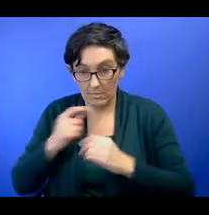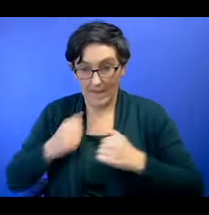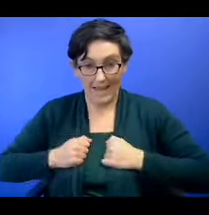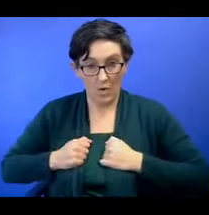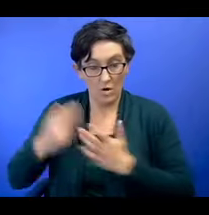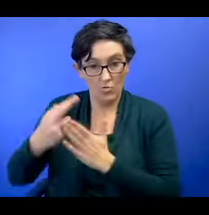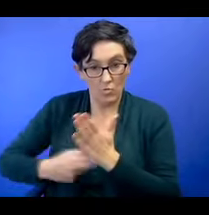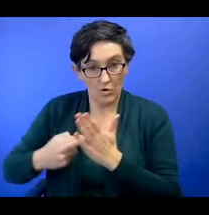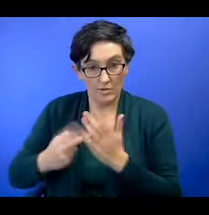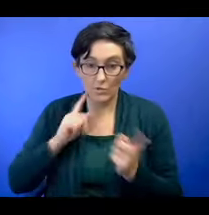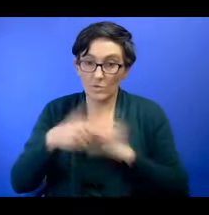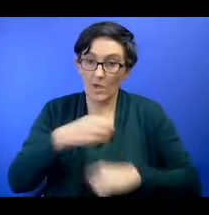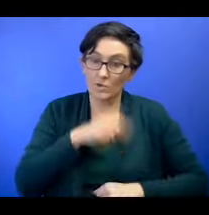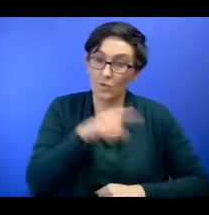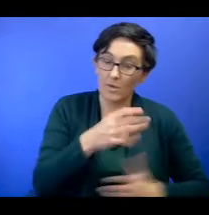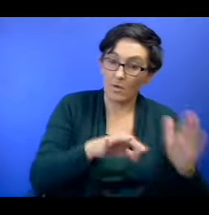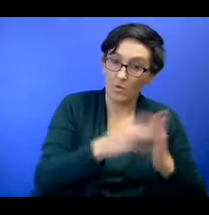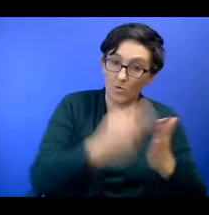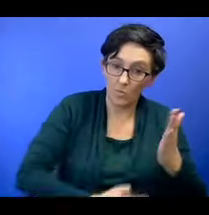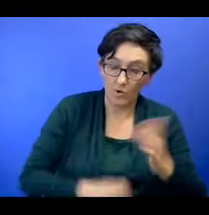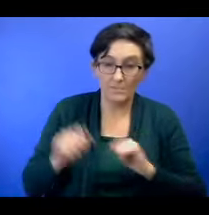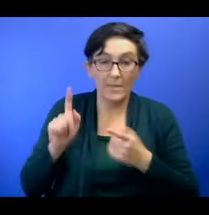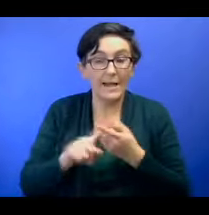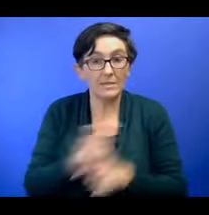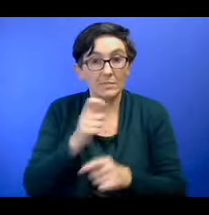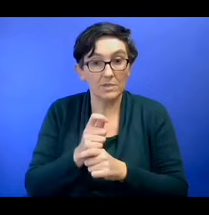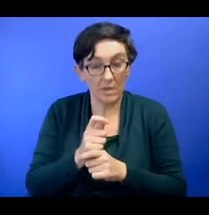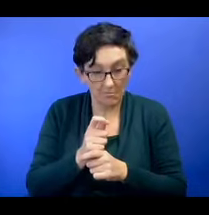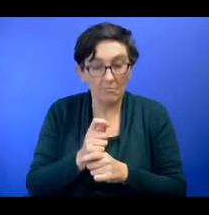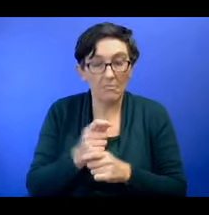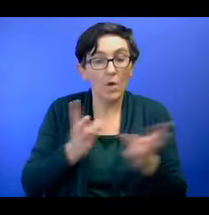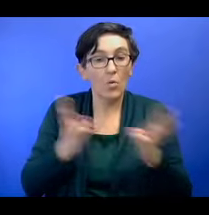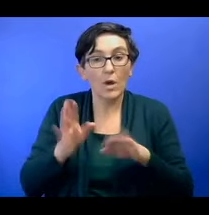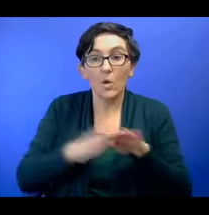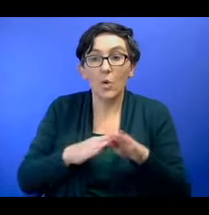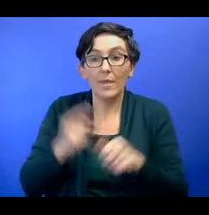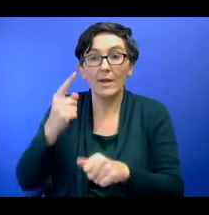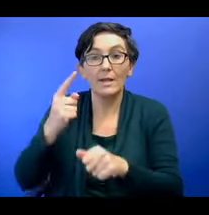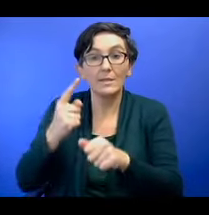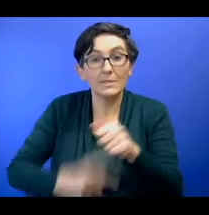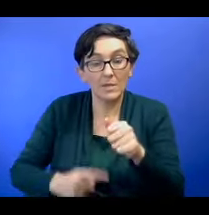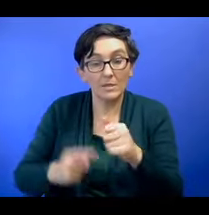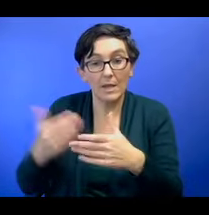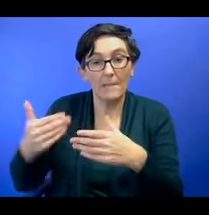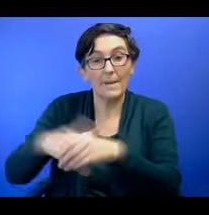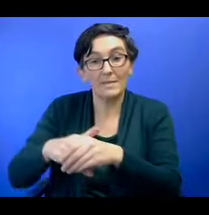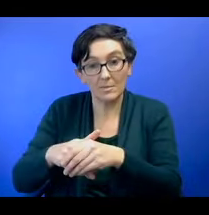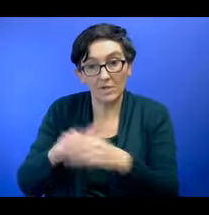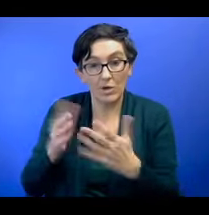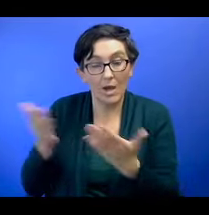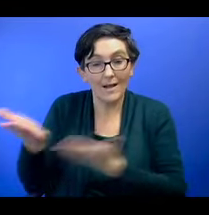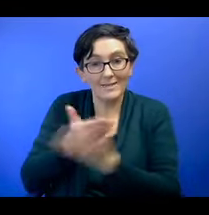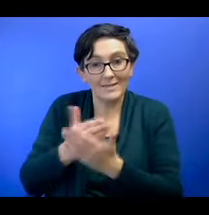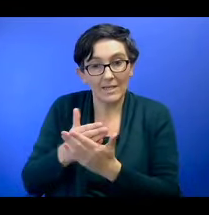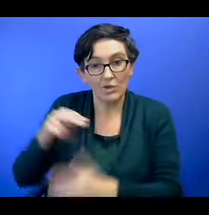and as part of that process, we are also working with the Disability Participation Consultation Network